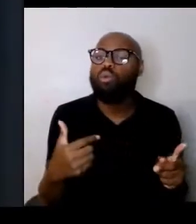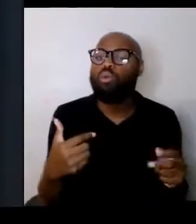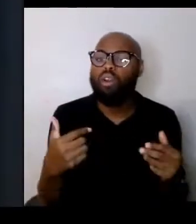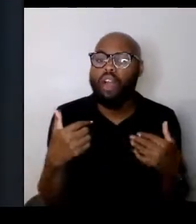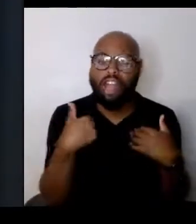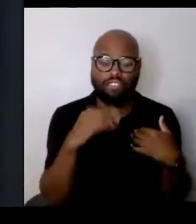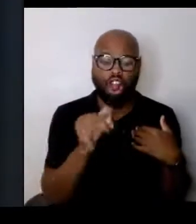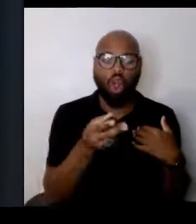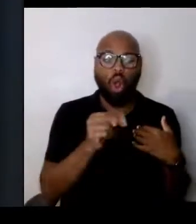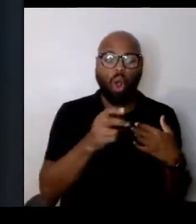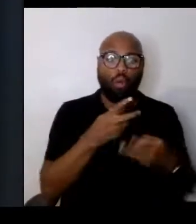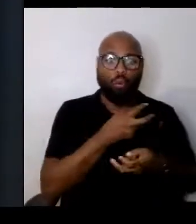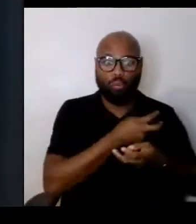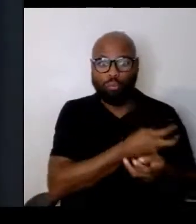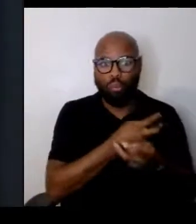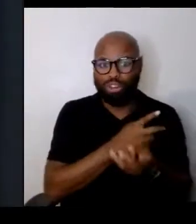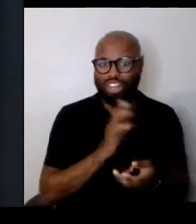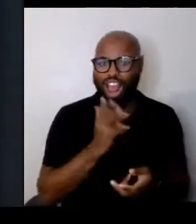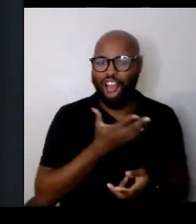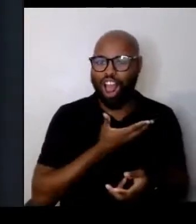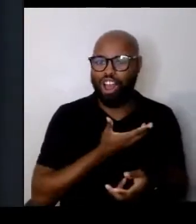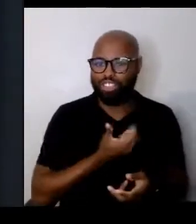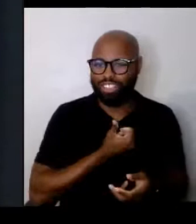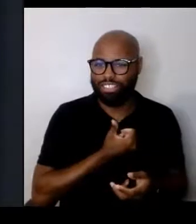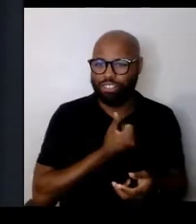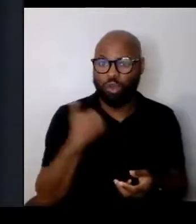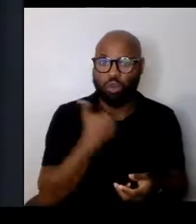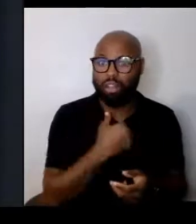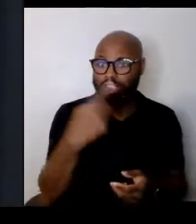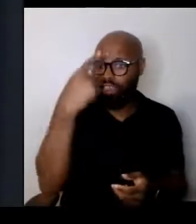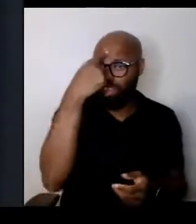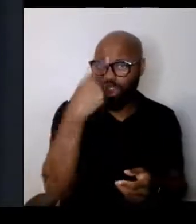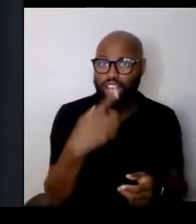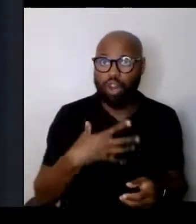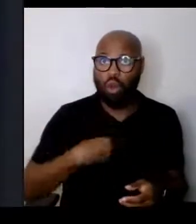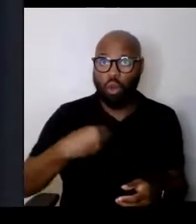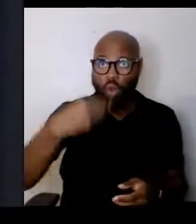so that we think that the White man is better than us,